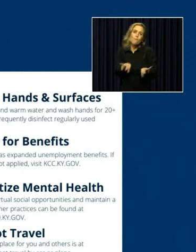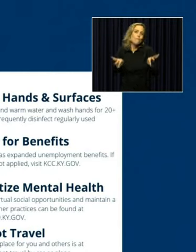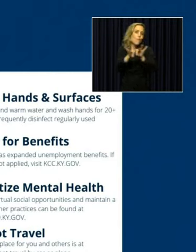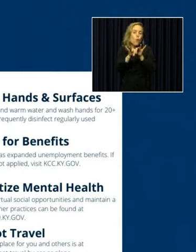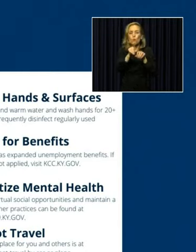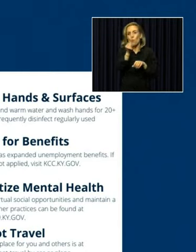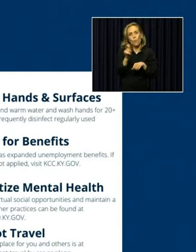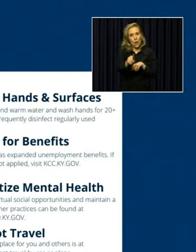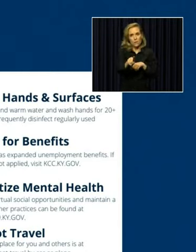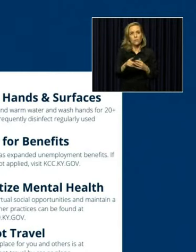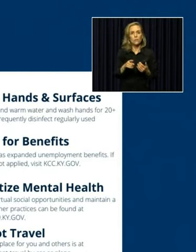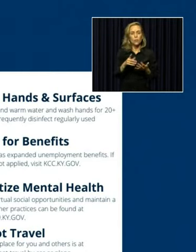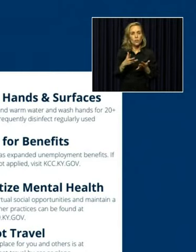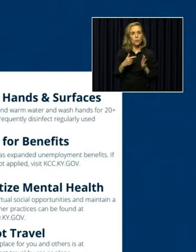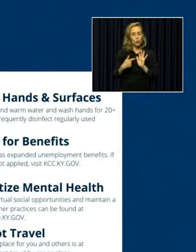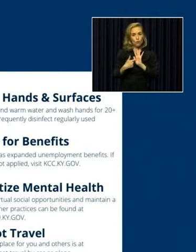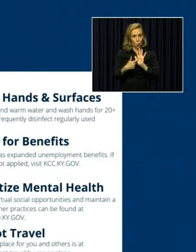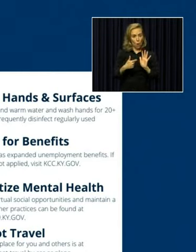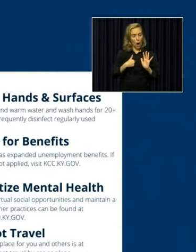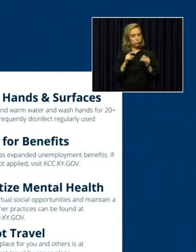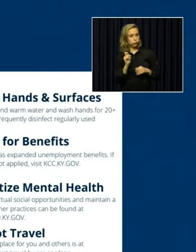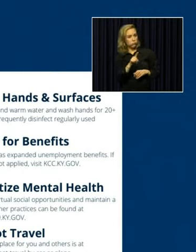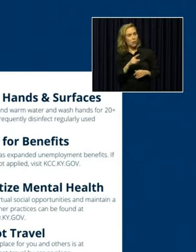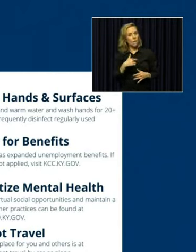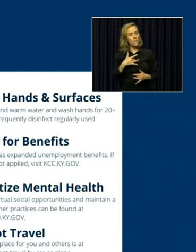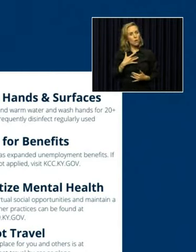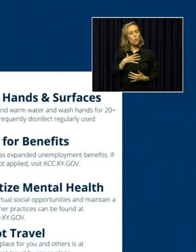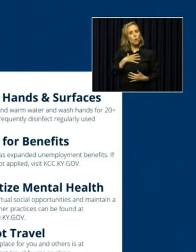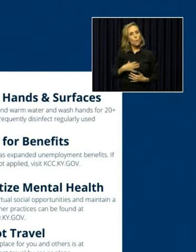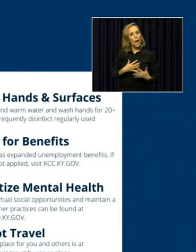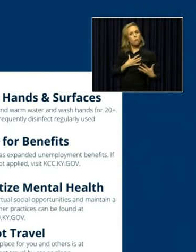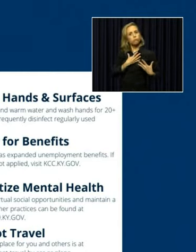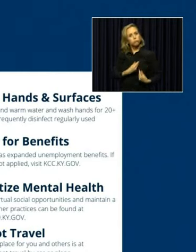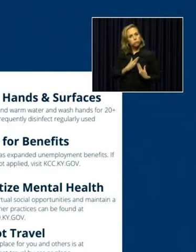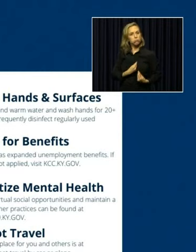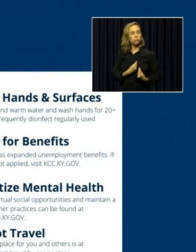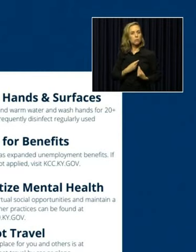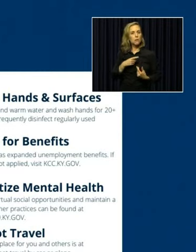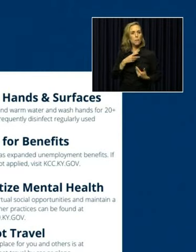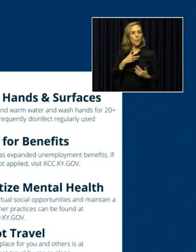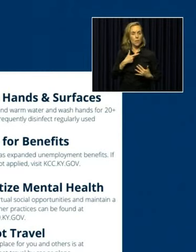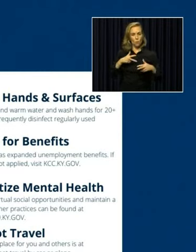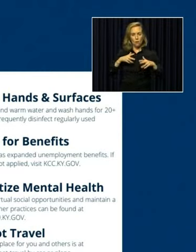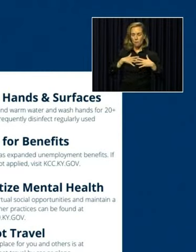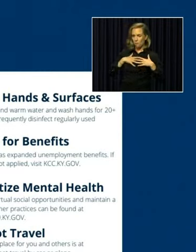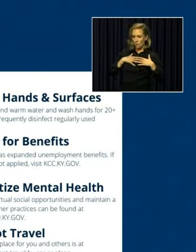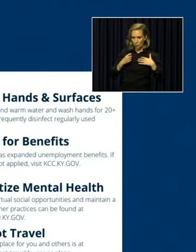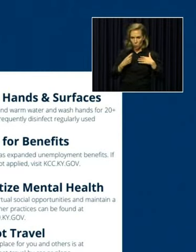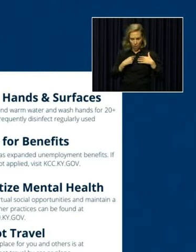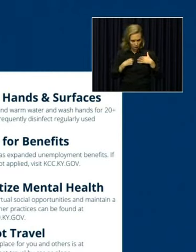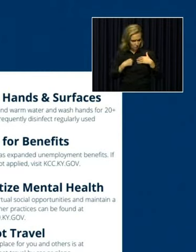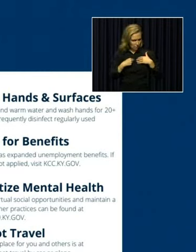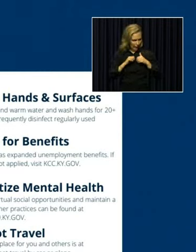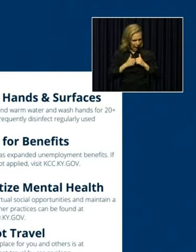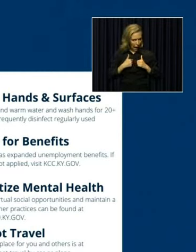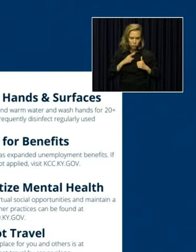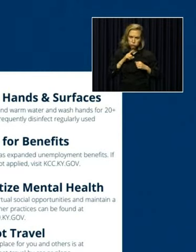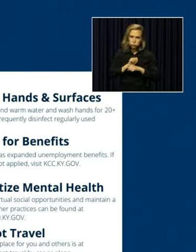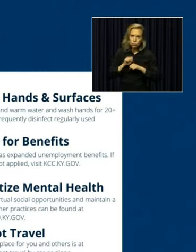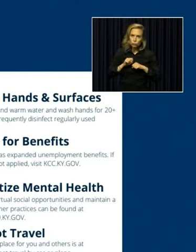STATE TO KENTUCKY TO RIDE THIS THING OUT YOU ARE GOING TO HAVE TO SELF-QUARANTINE. CAN NO LONGER COME IN KENTUCKY AND STAY A COUPLE DAYS.